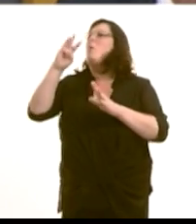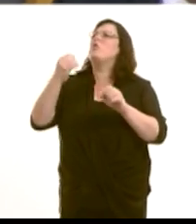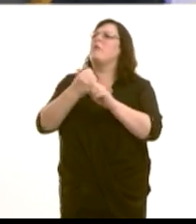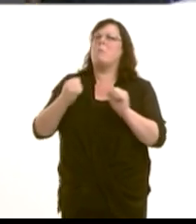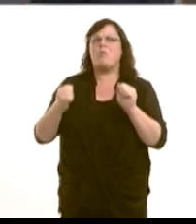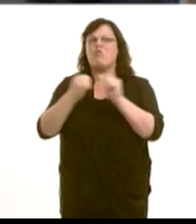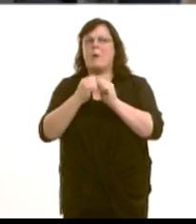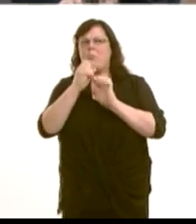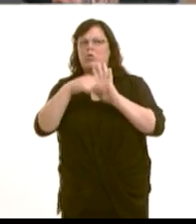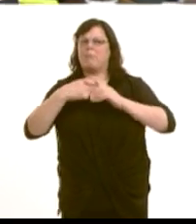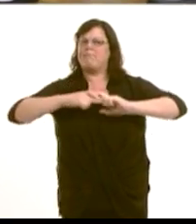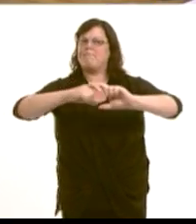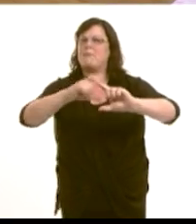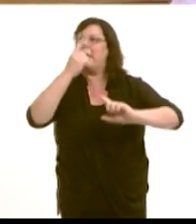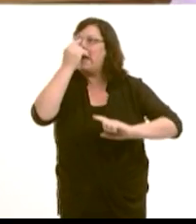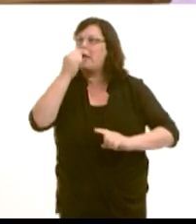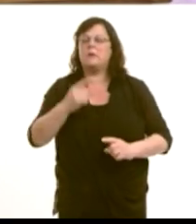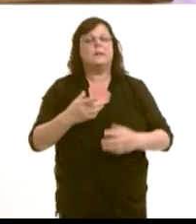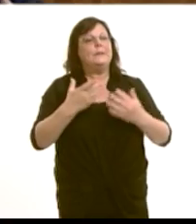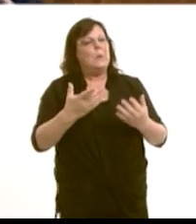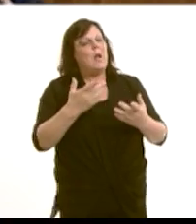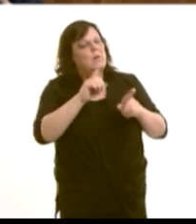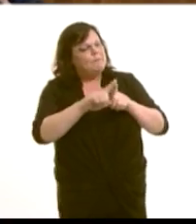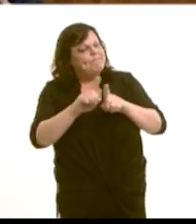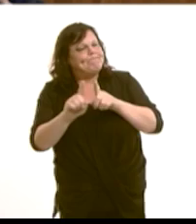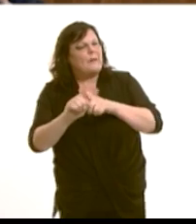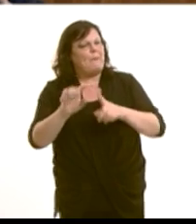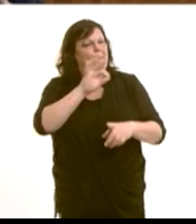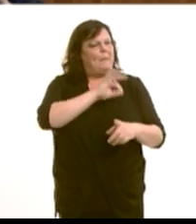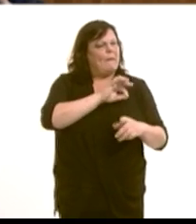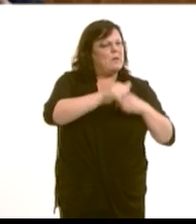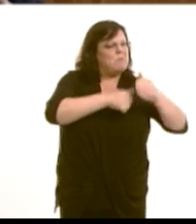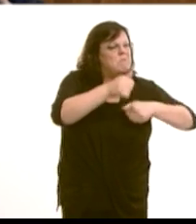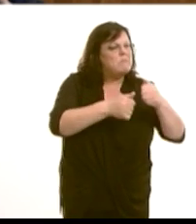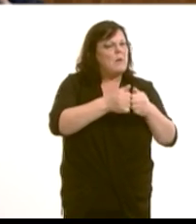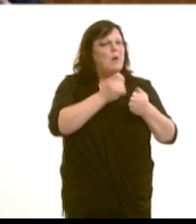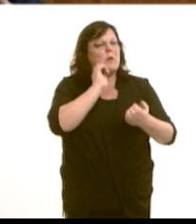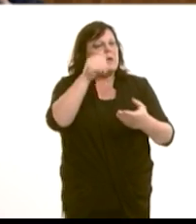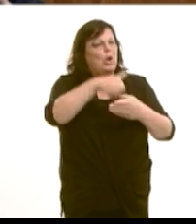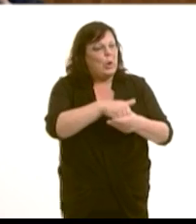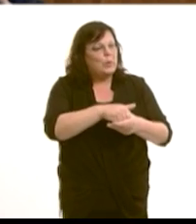Carwyn Jones: All these factors will be taken into consideration. I assume I will have a heads-up before the decision is takenóIím sure I willóbut the